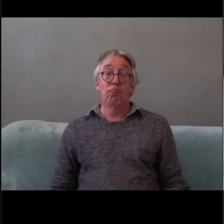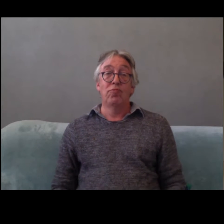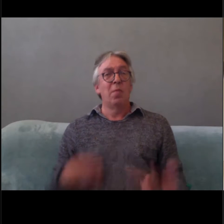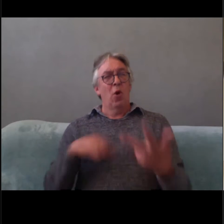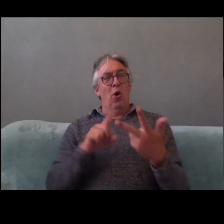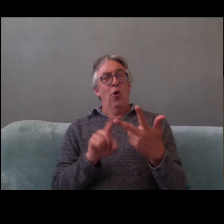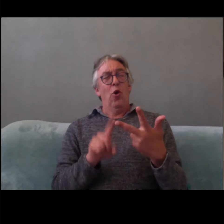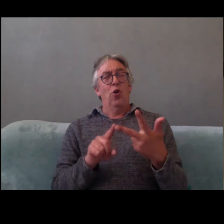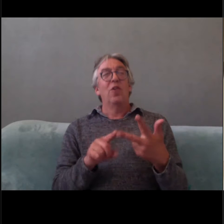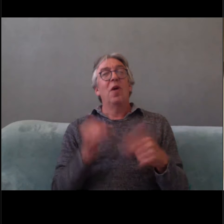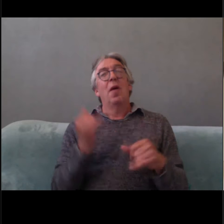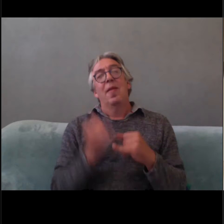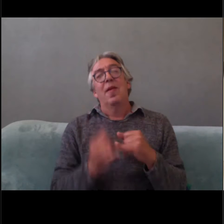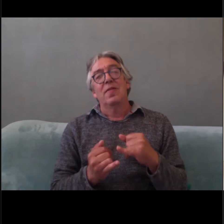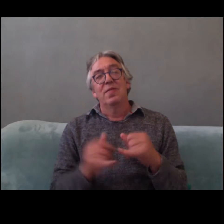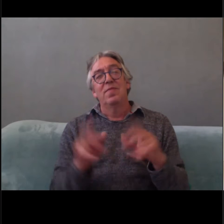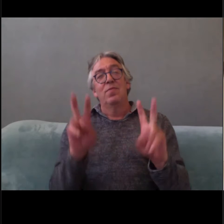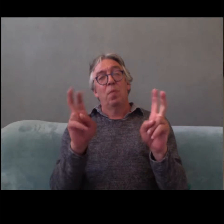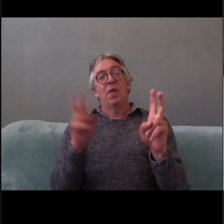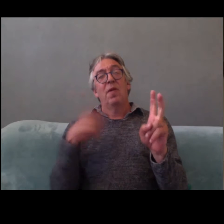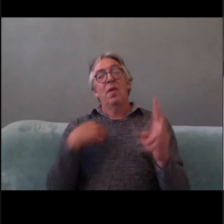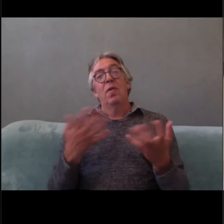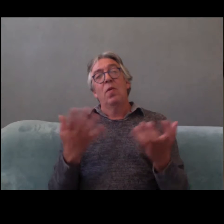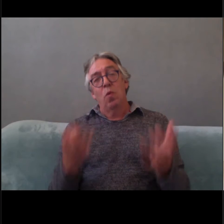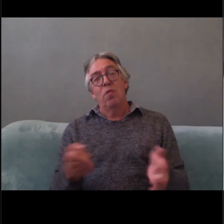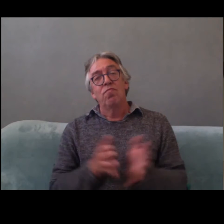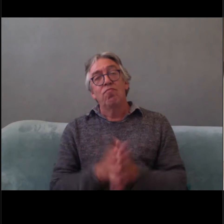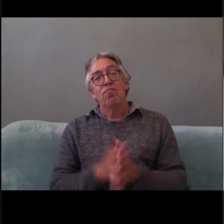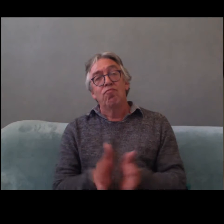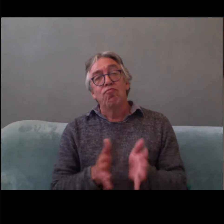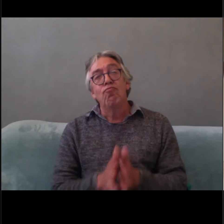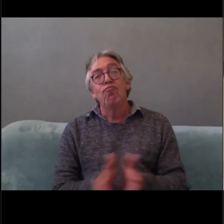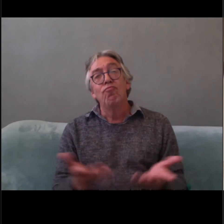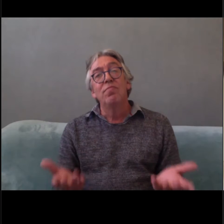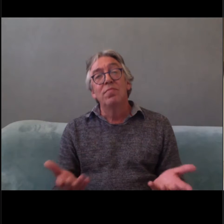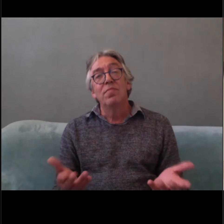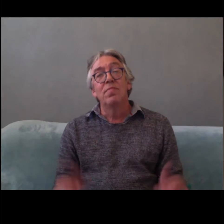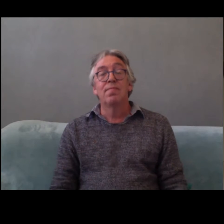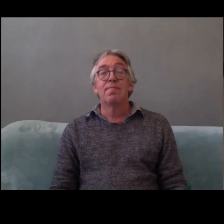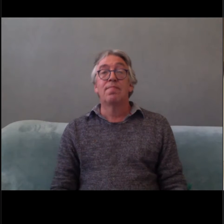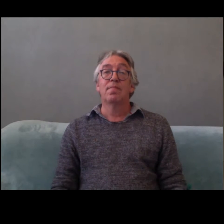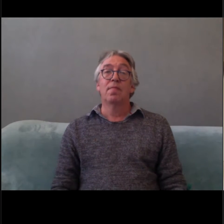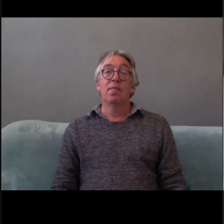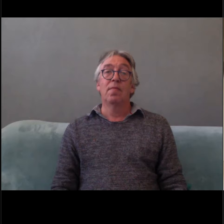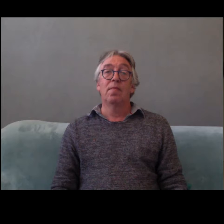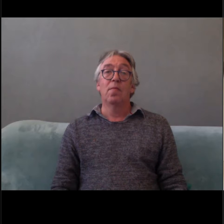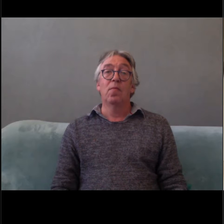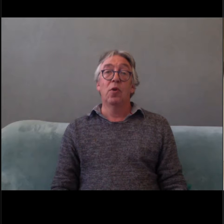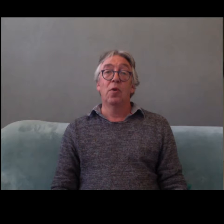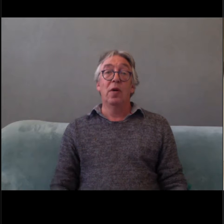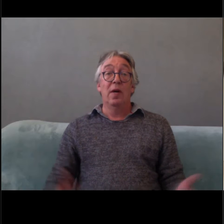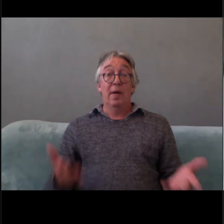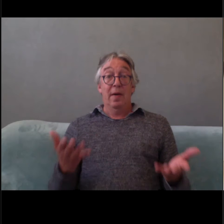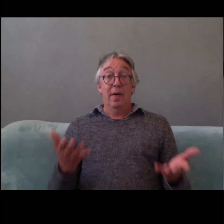that now we speak, we have long discussions